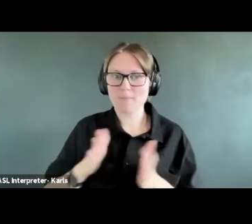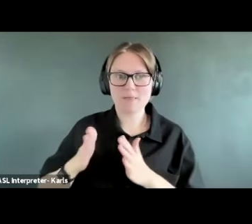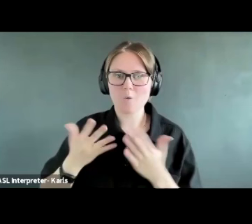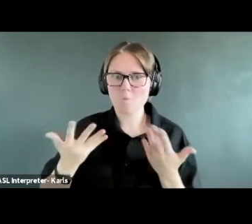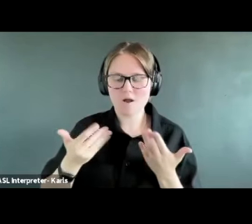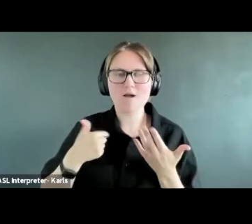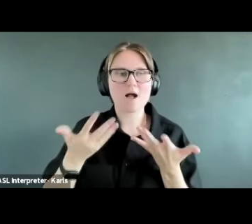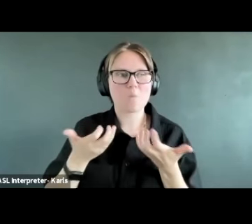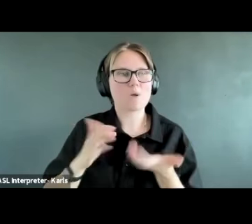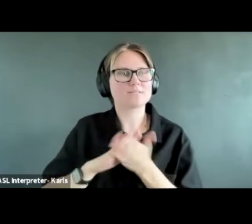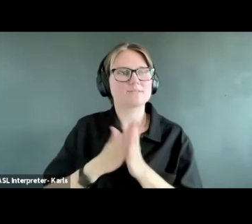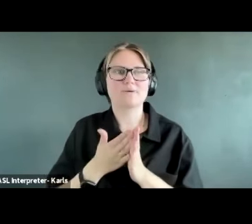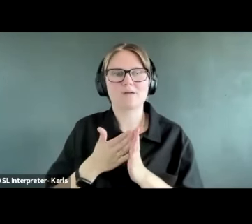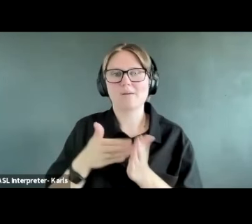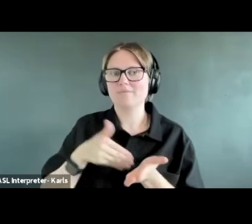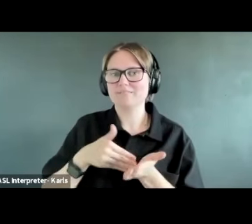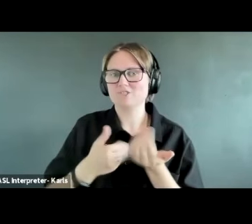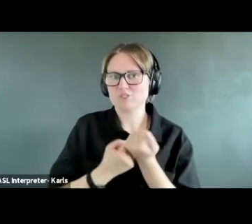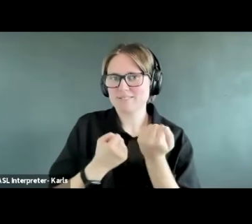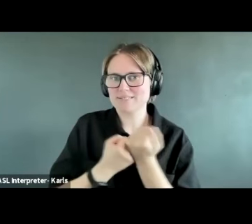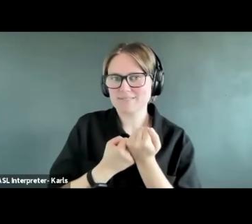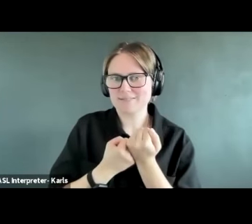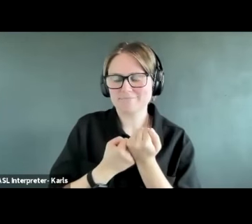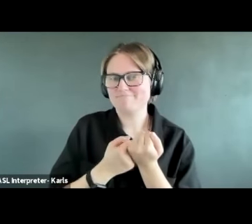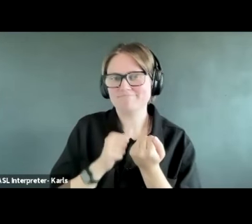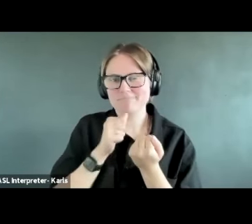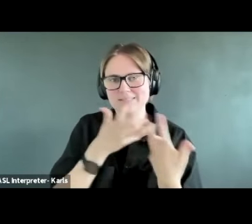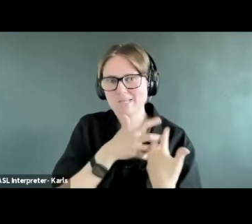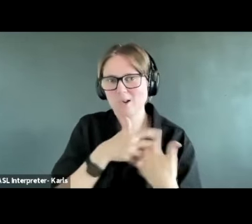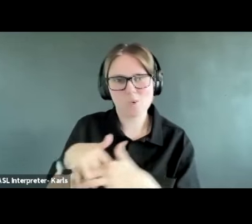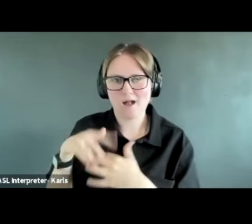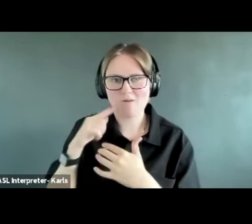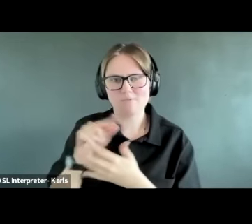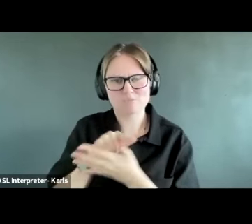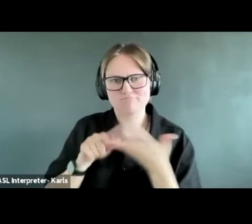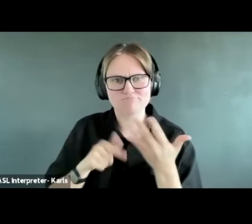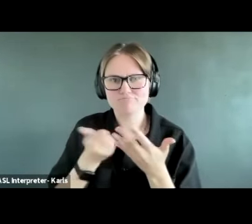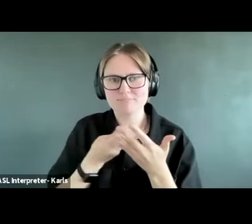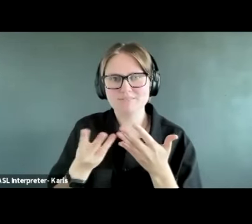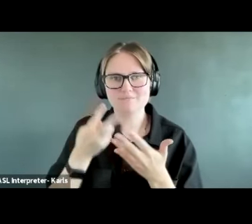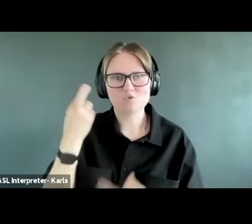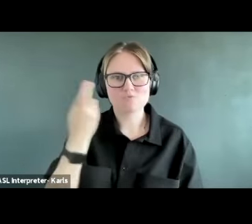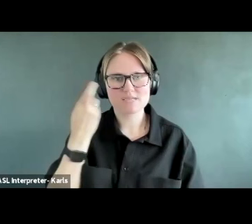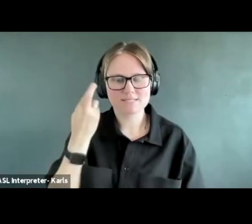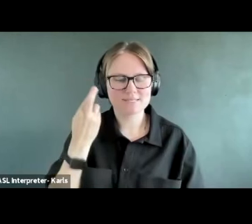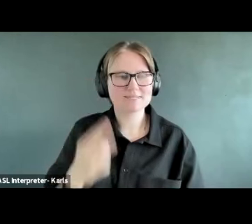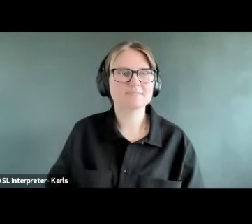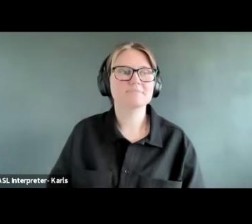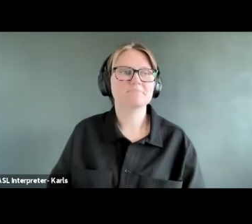assistant and that didn't work out for several reasons. I will never forget one day I was talking